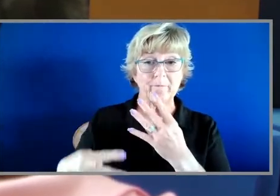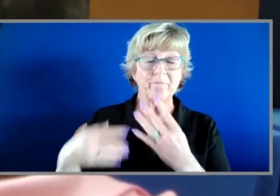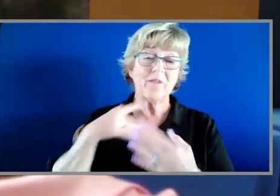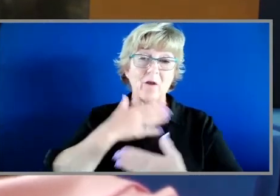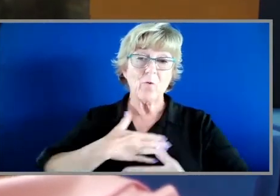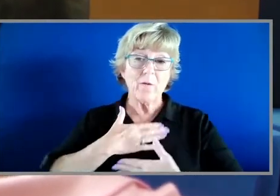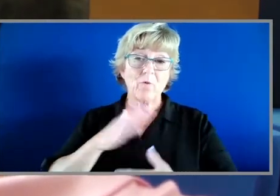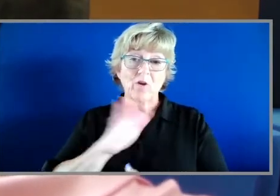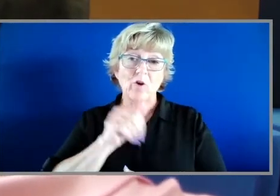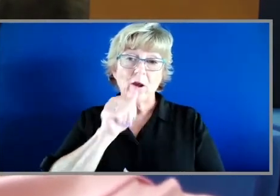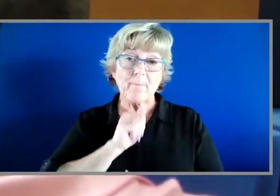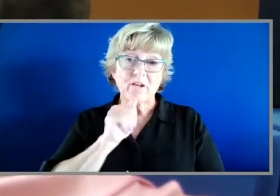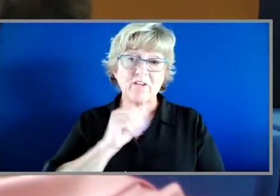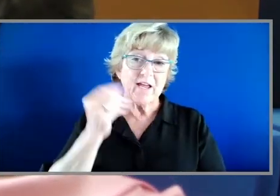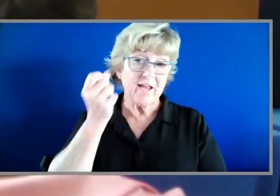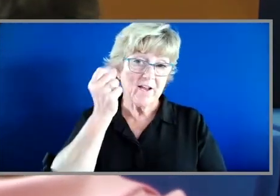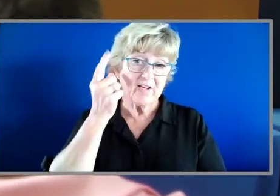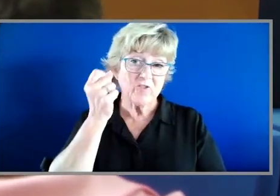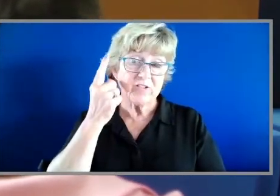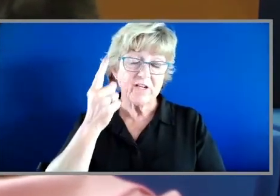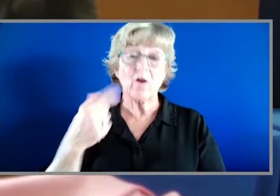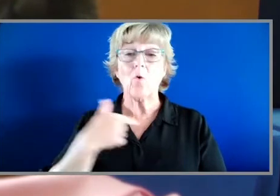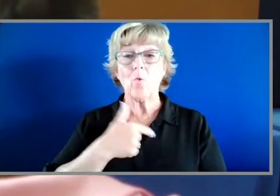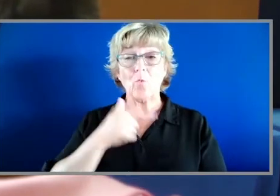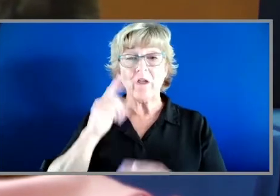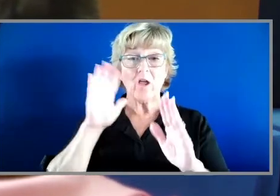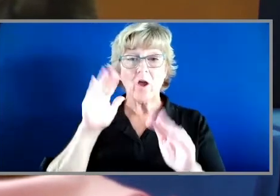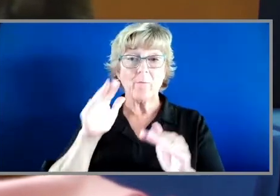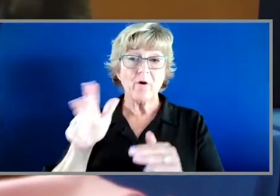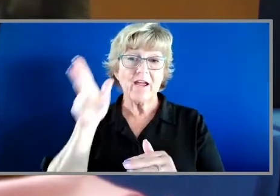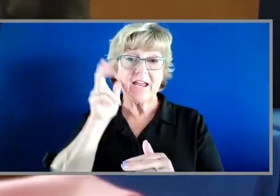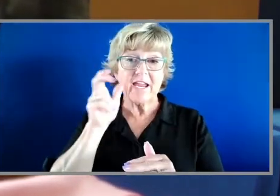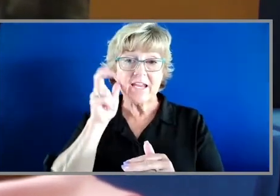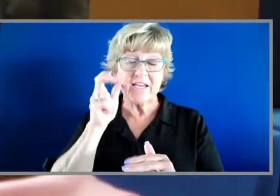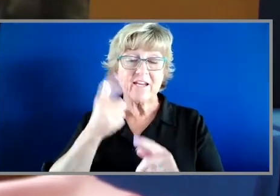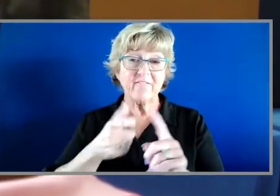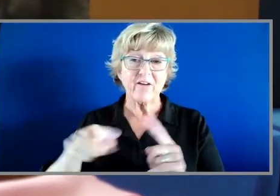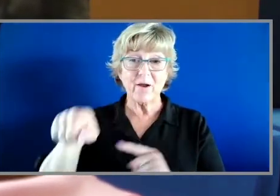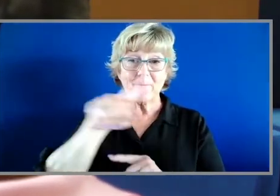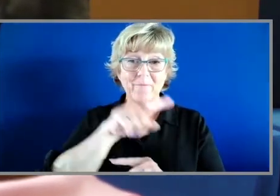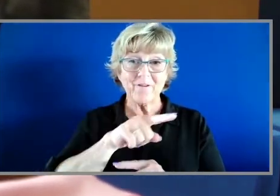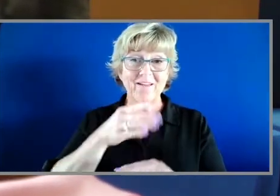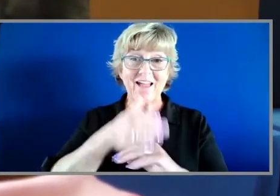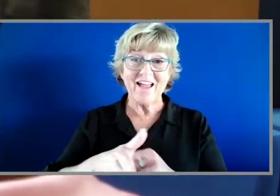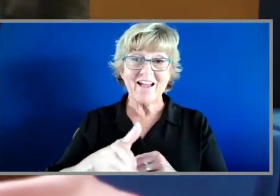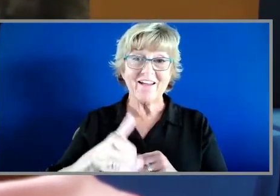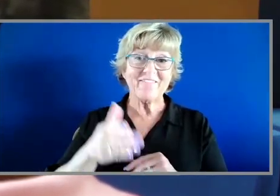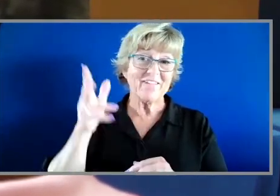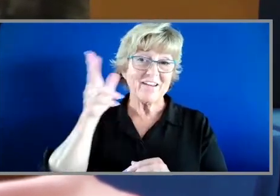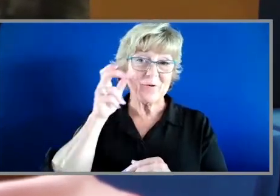Studio: We appreciate your patience and understanding, and we hope to hear from you, especially after we hear from